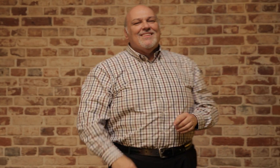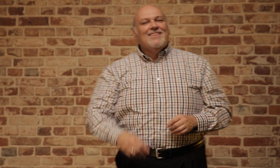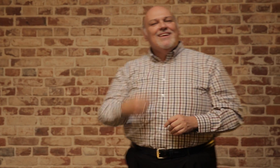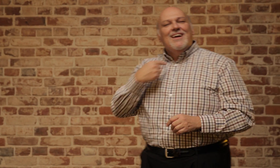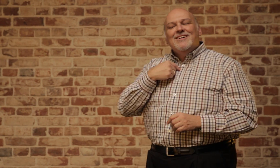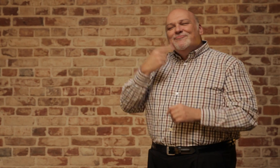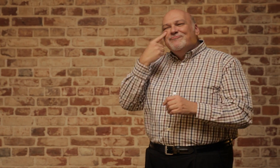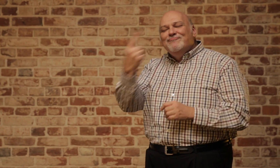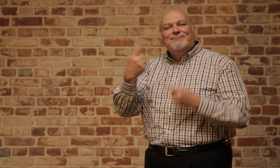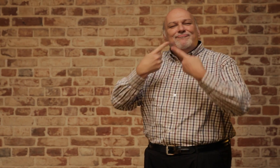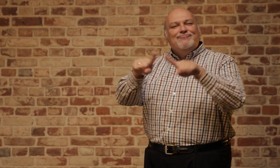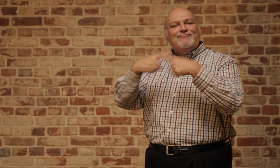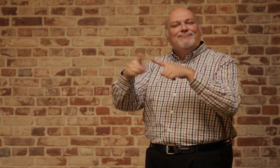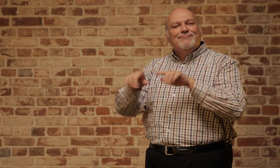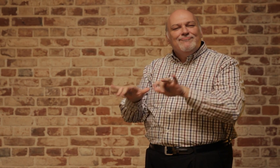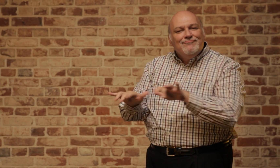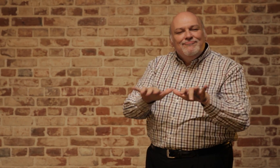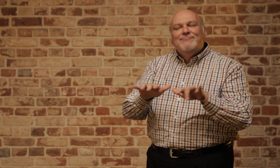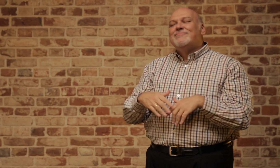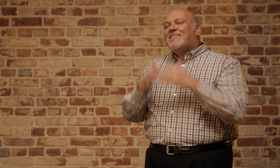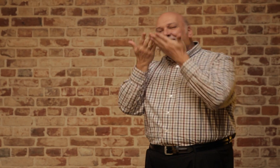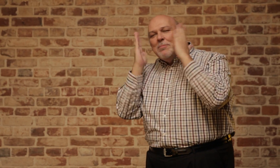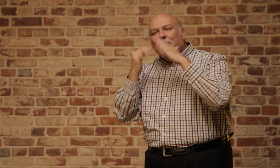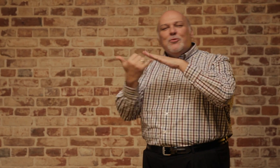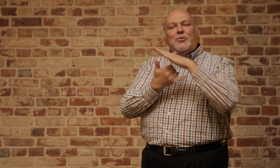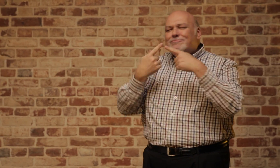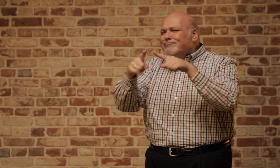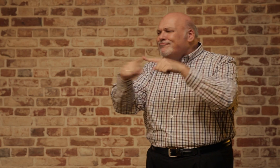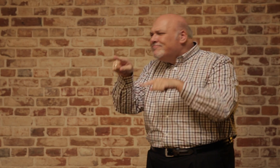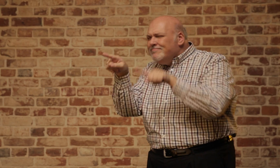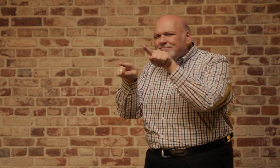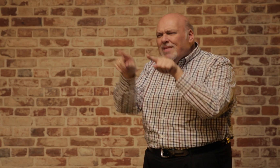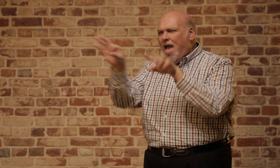I’ve been looking at different videos on YouTube and Facebook.